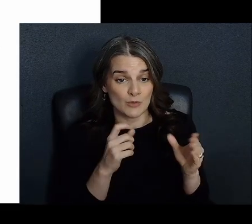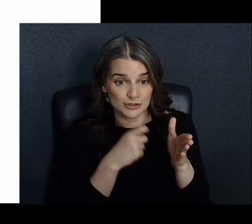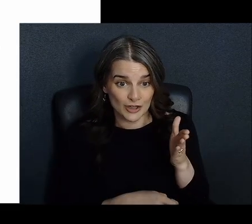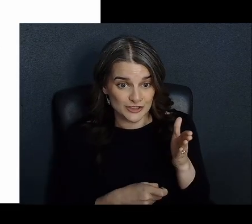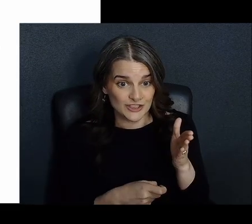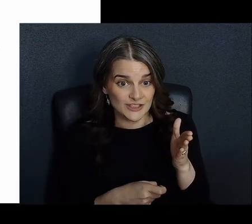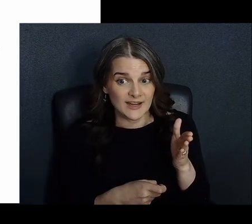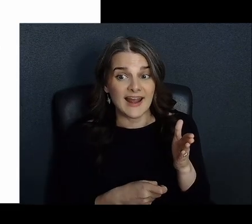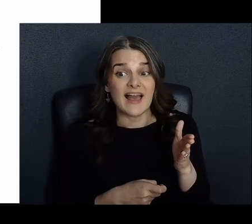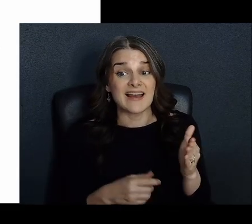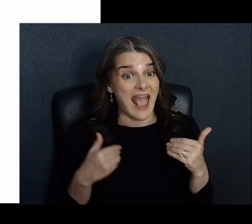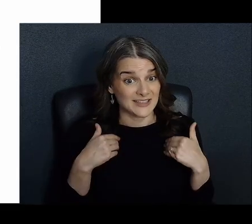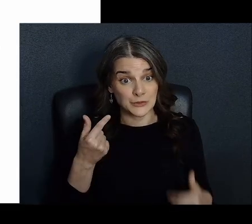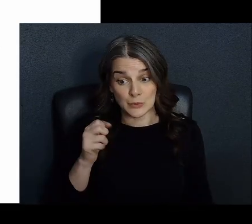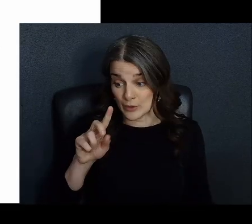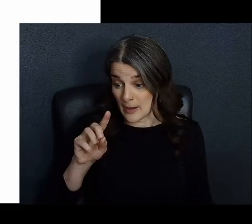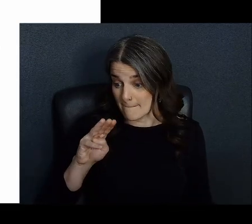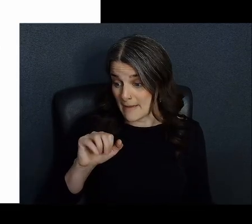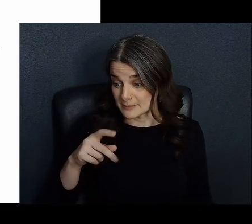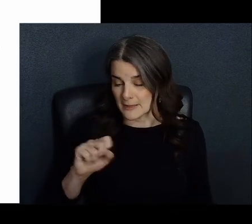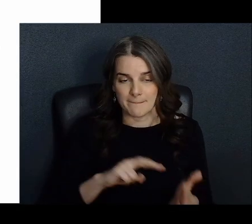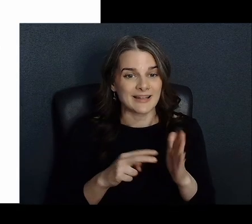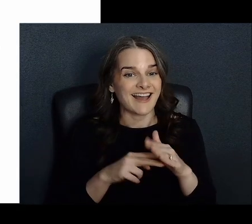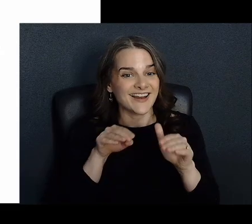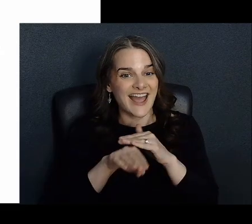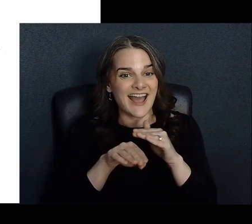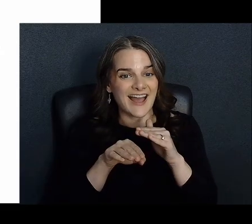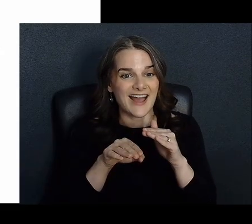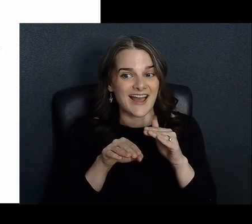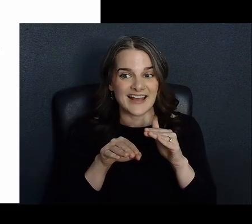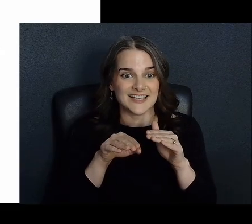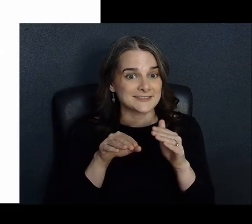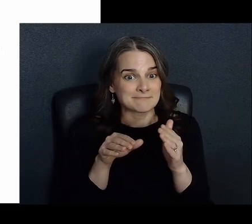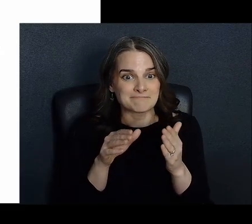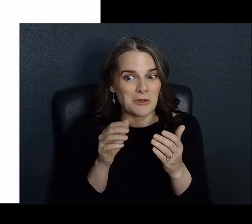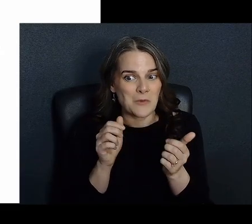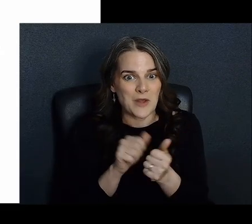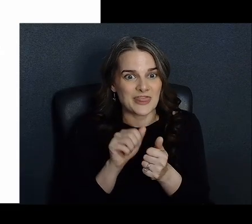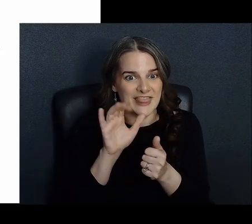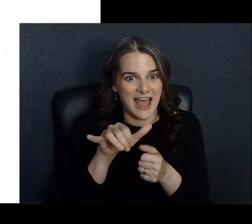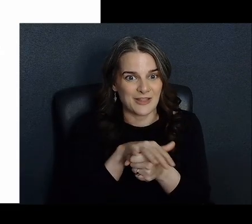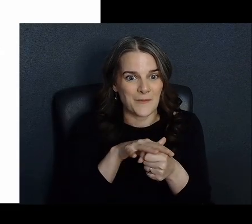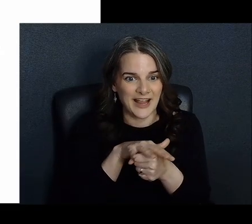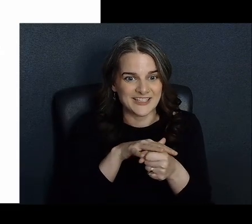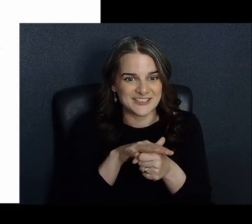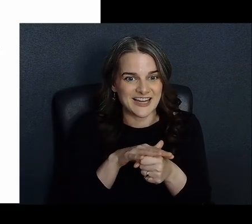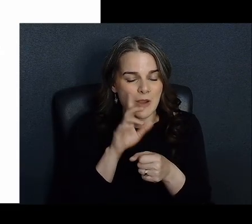map in there, I can activate it by choosing that location. It'll come up on the list of the app. So it can be very effective.